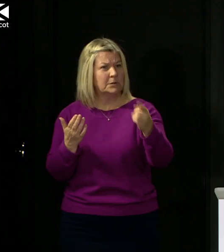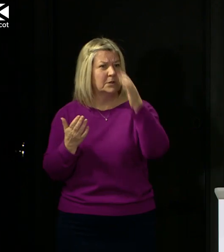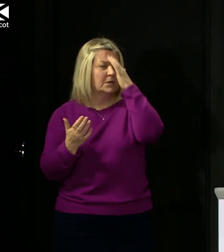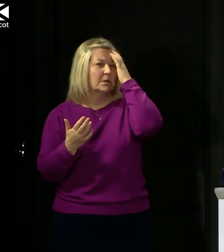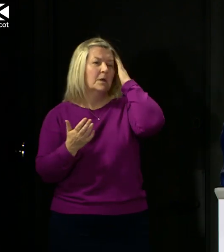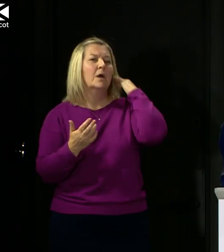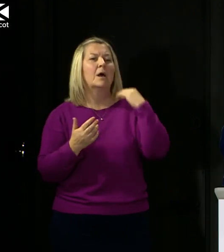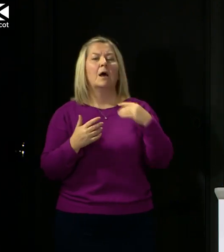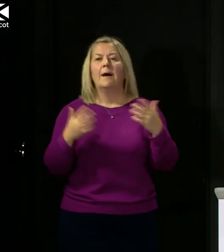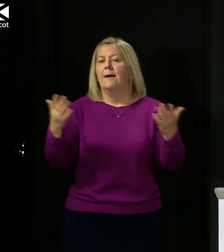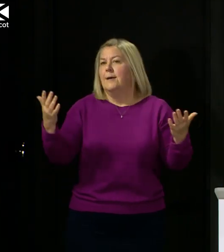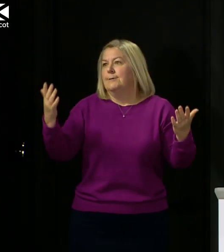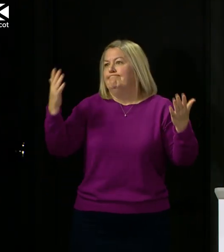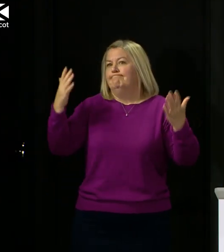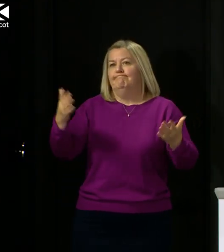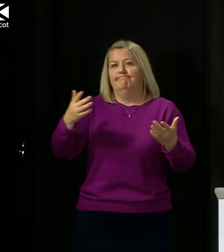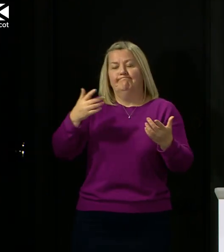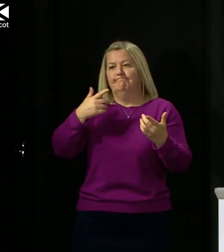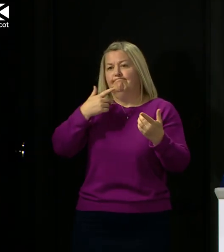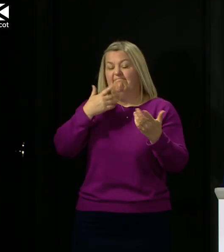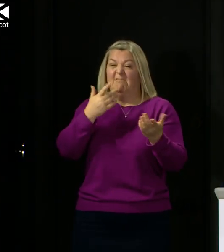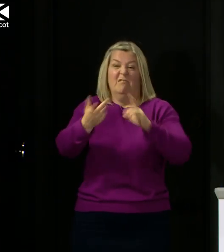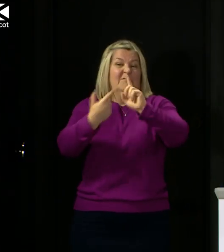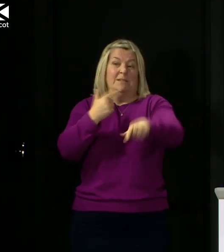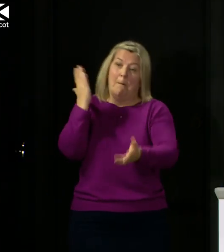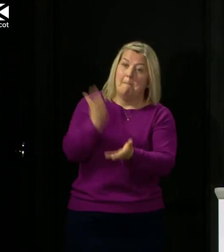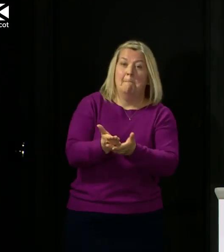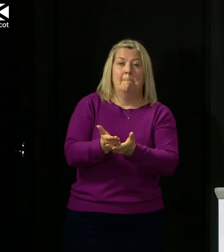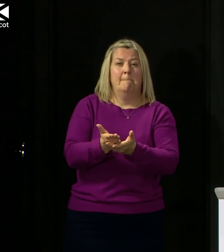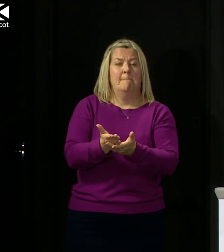I cannot answer that definitively right now because I have not yet seen the detail of